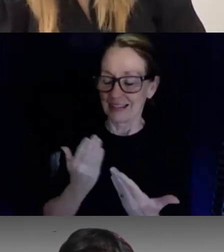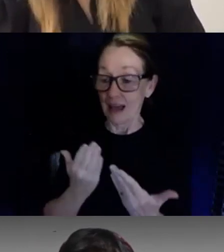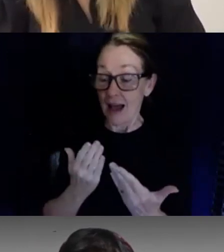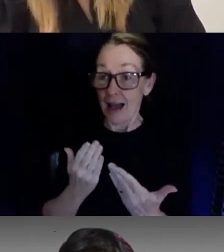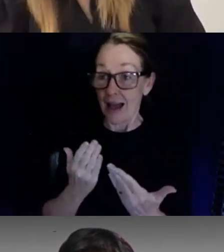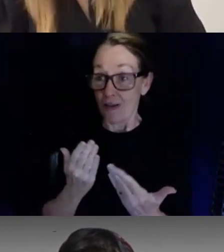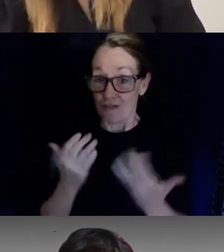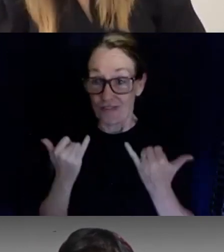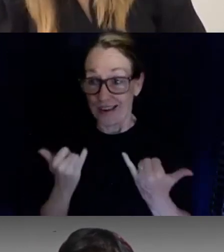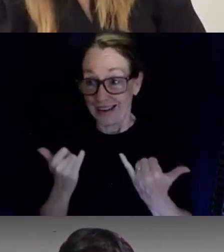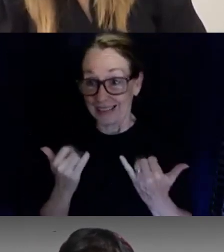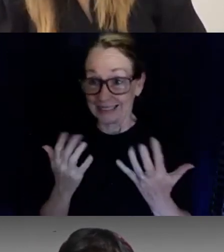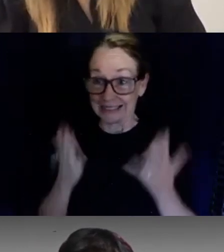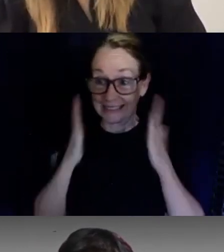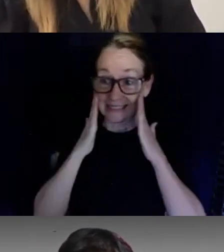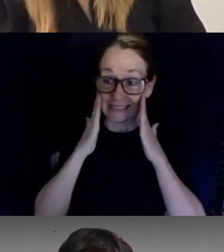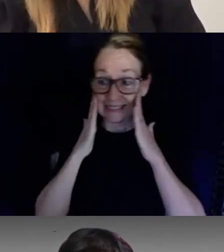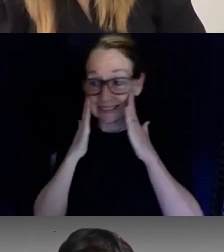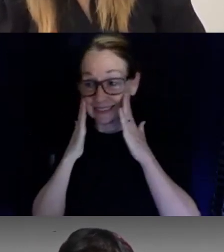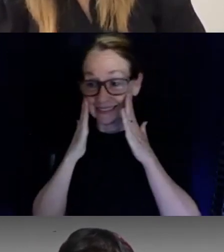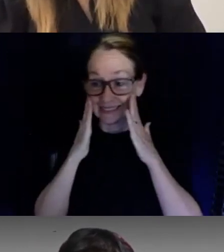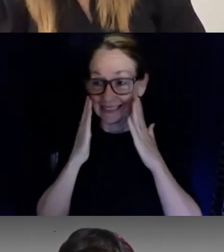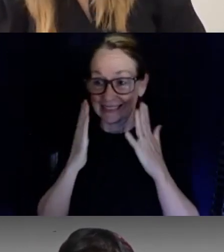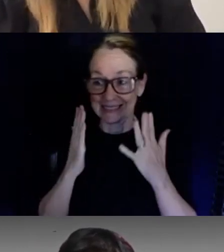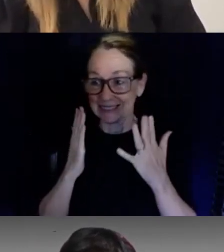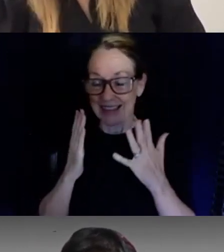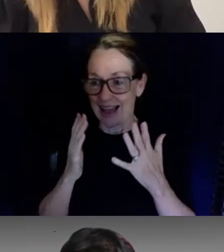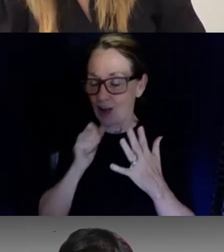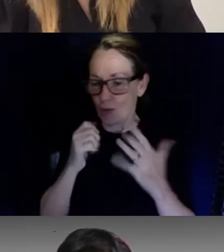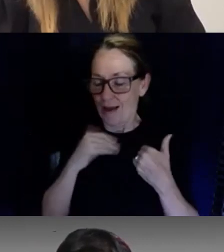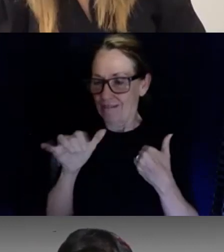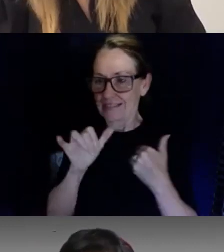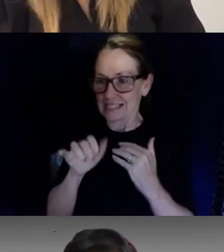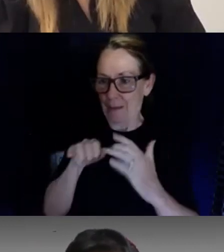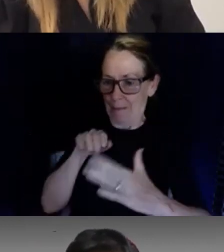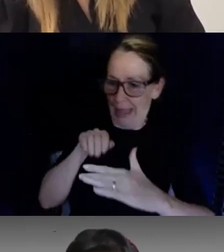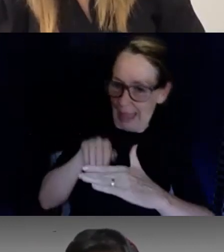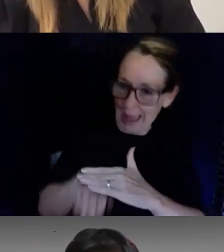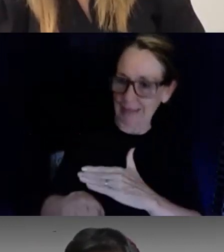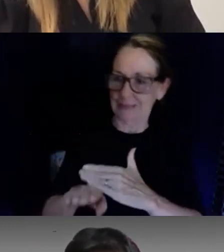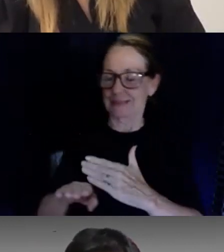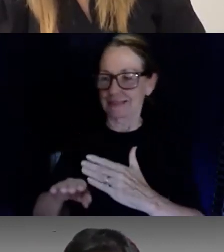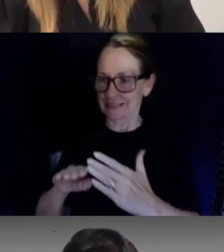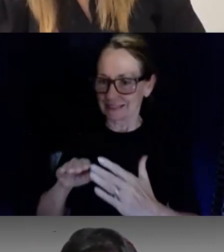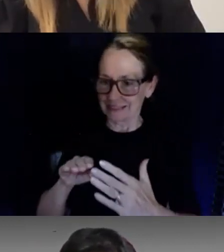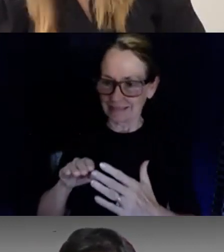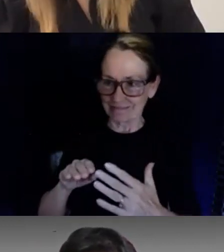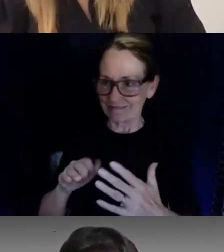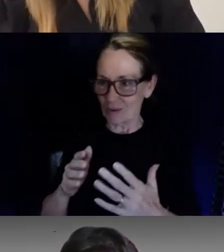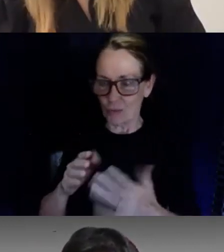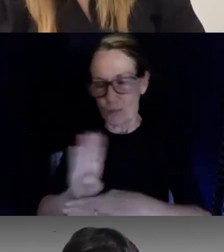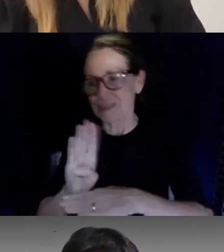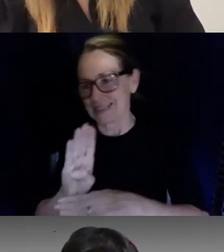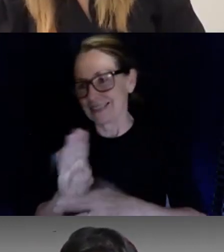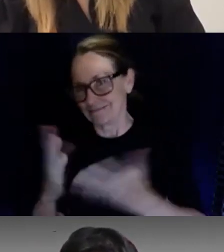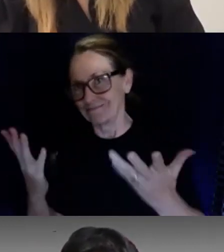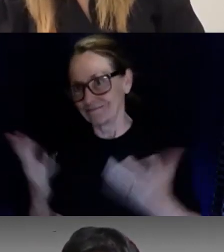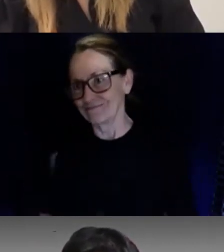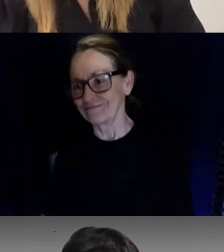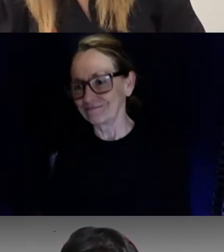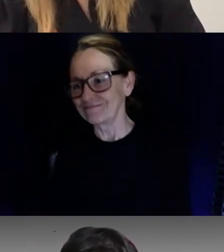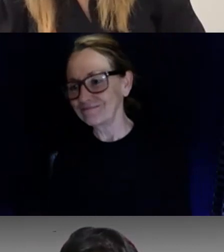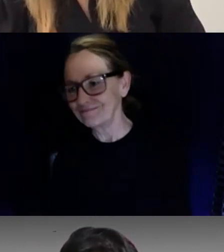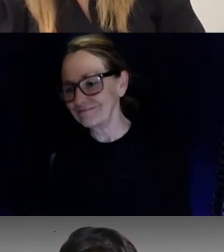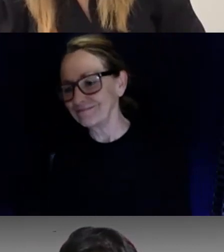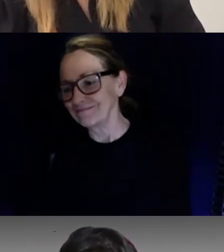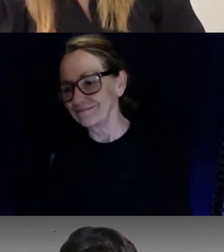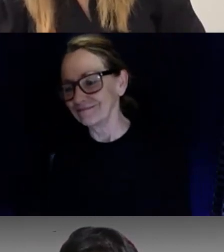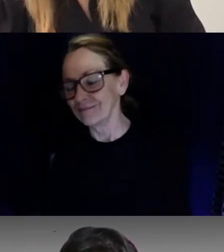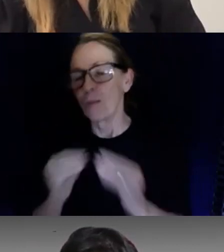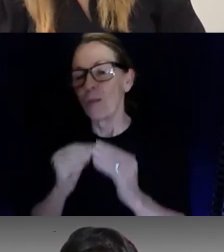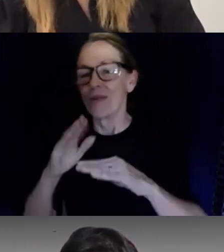IN A GOOD, NORMAL, WHATEVER NORMAL IS, DAY, I WOULD HAVE DEFINITELY WALKED INTO HIS OFFICE AND HE WOULD HAVE BEEN HAPPY TO HELP.